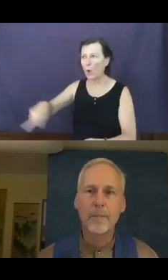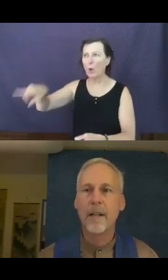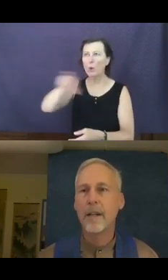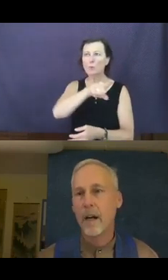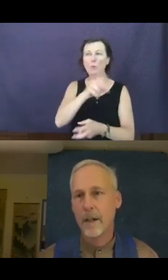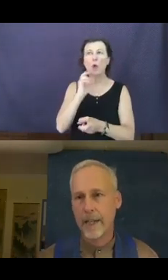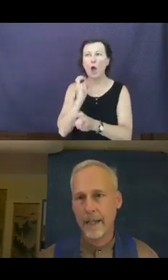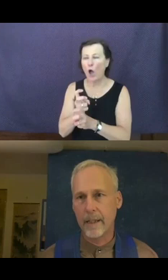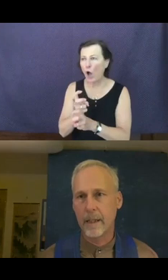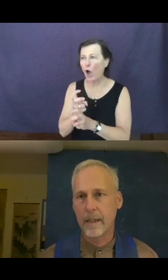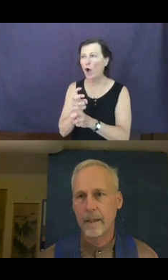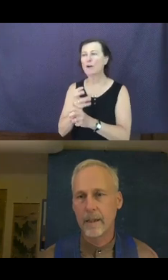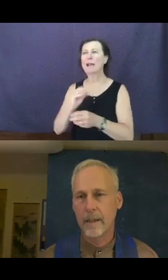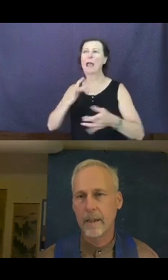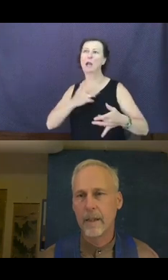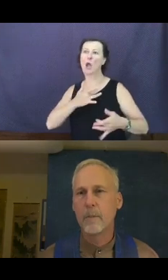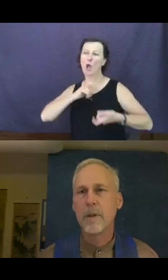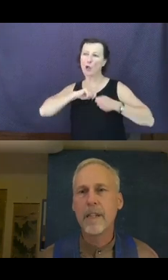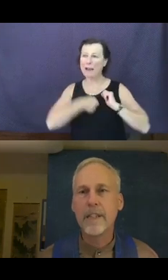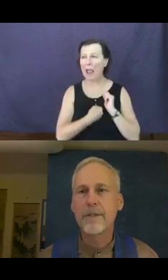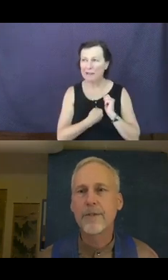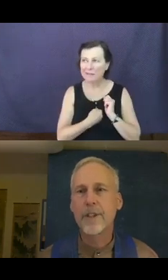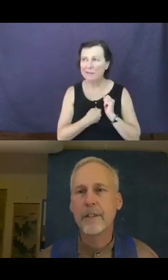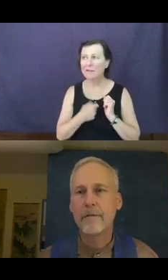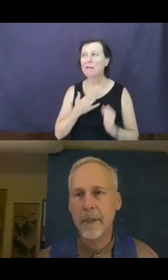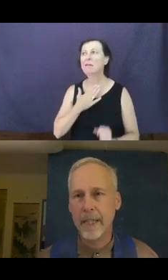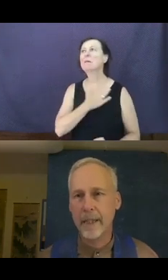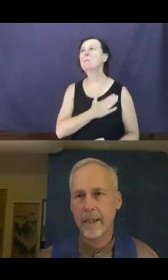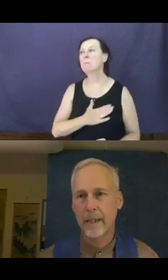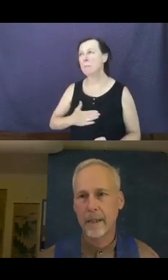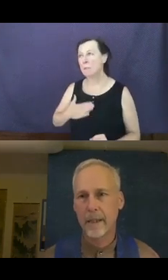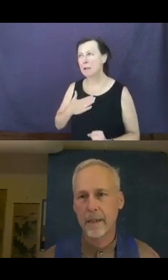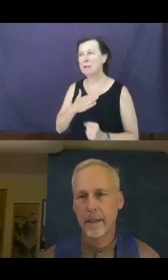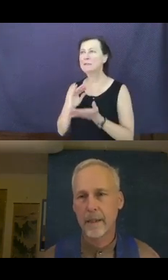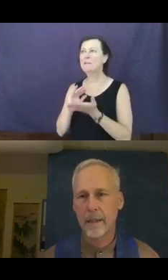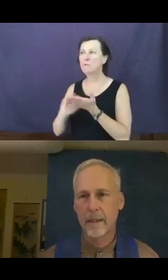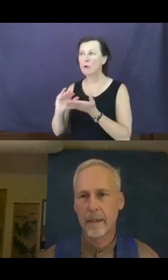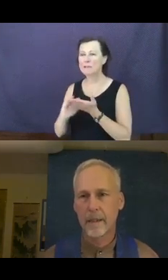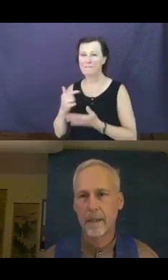and heartache. Please forgive me."